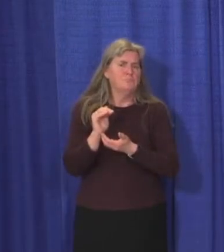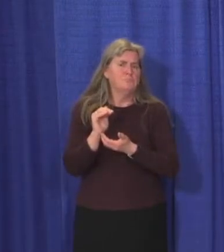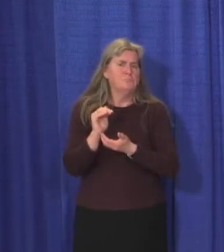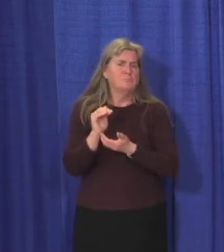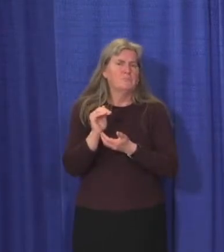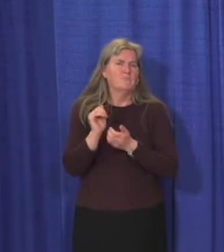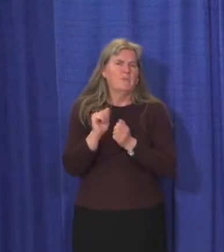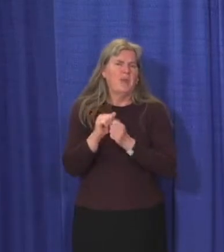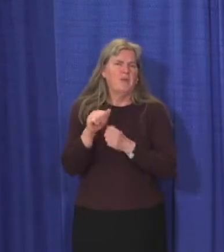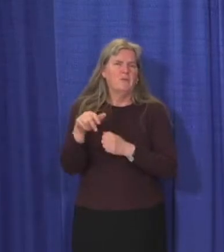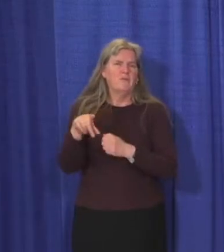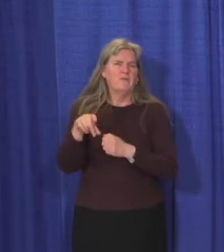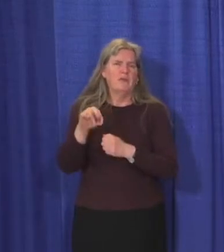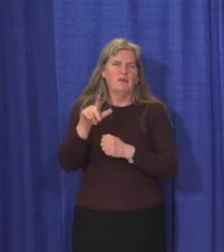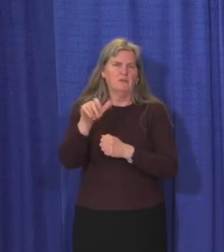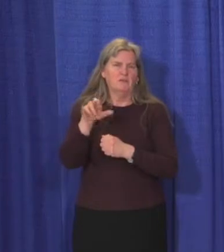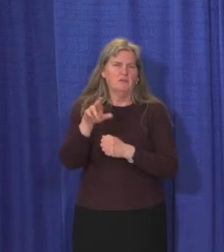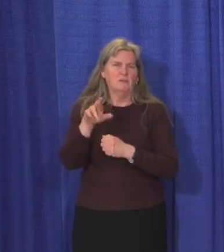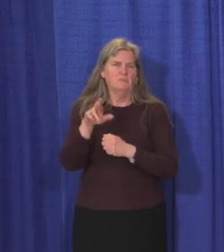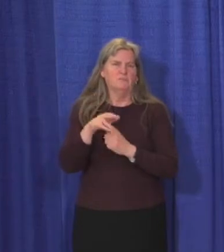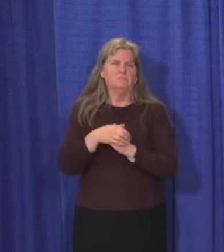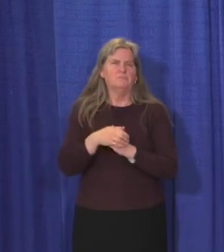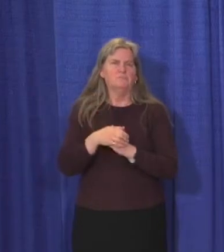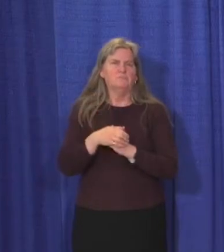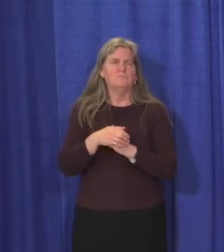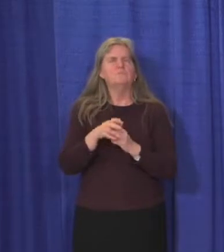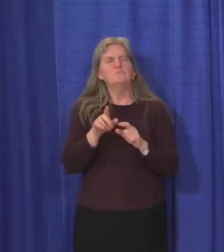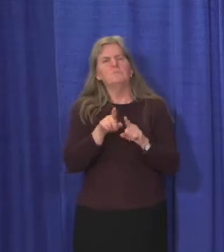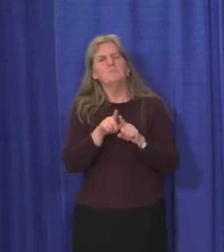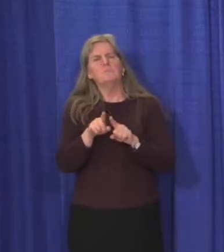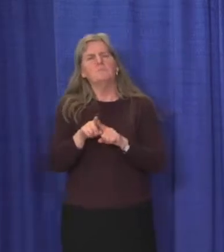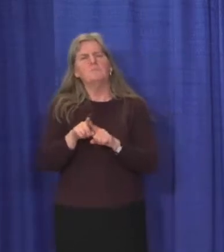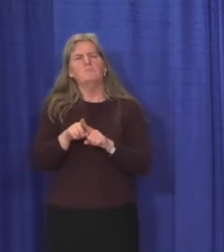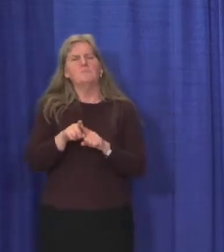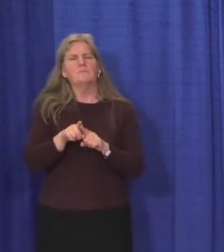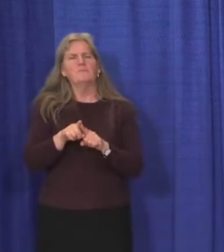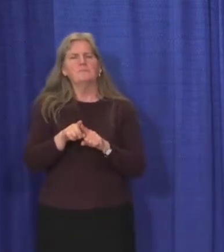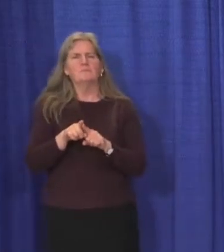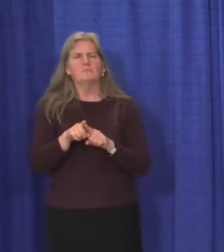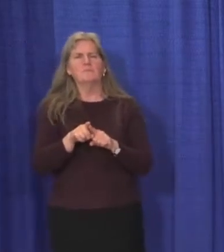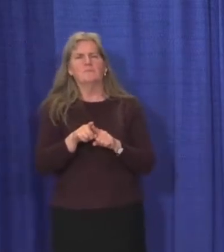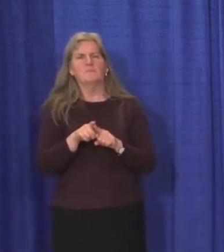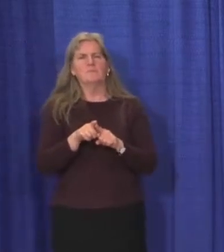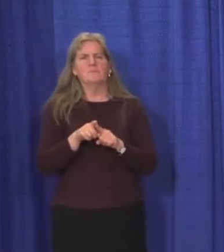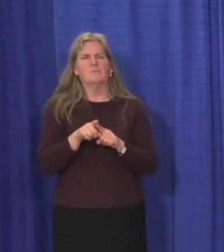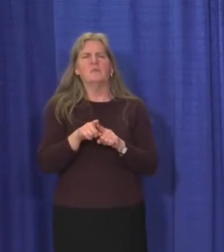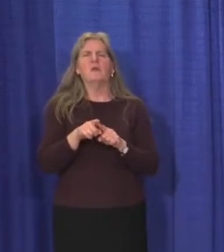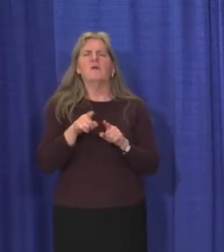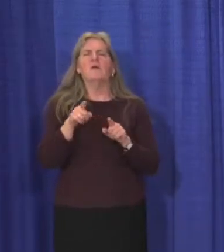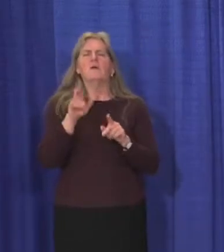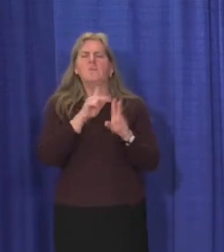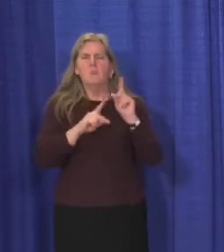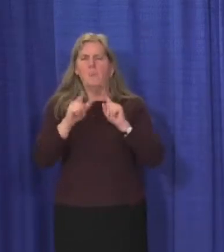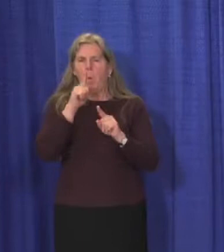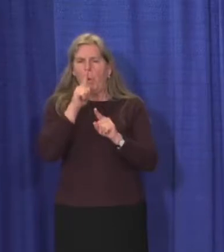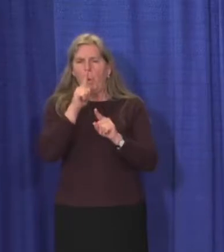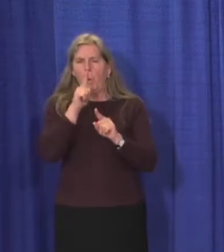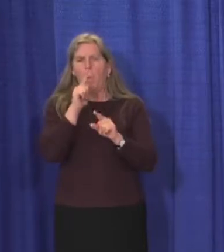with the special Pfizer allocation and plus for our additional population such as